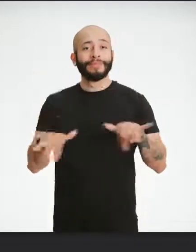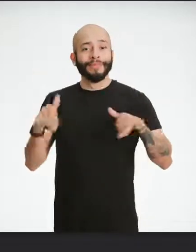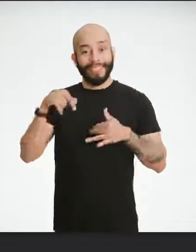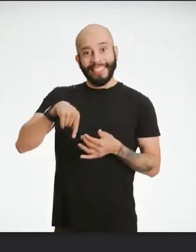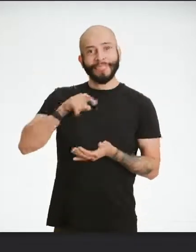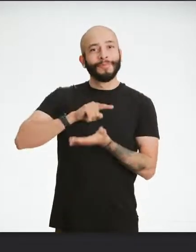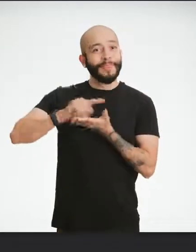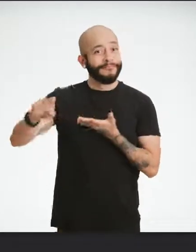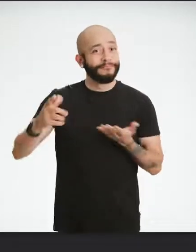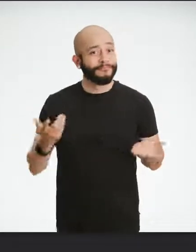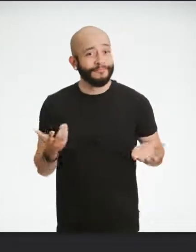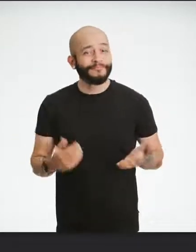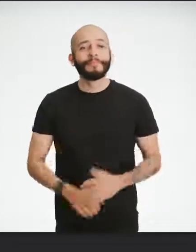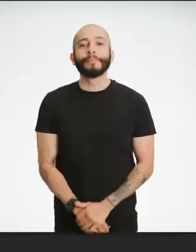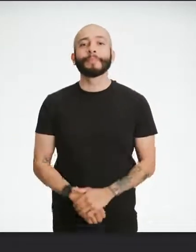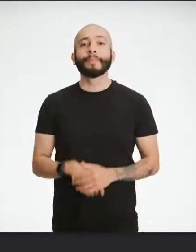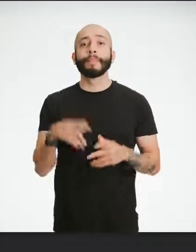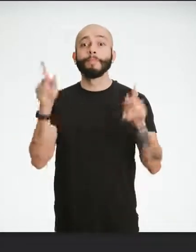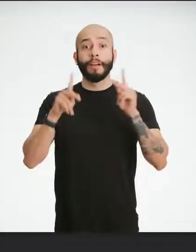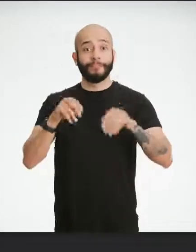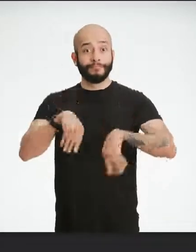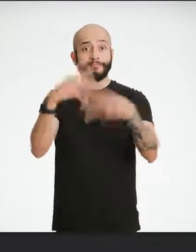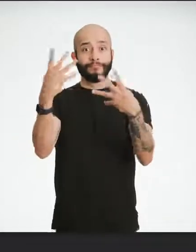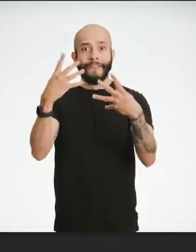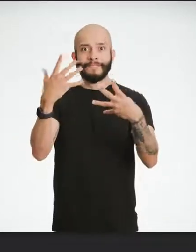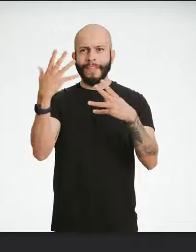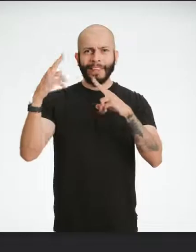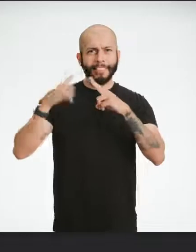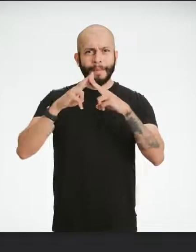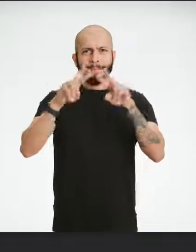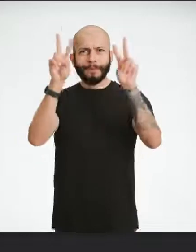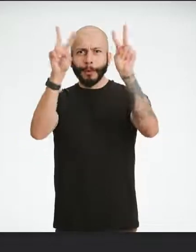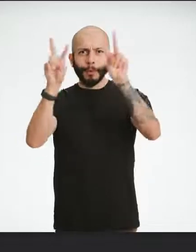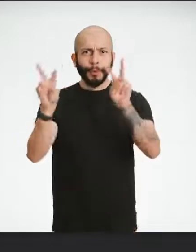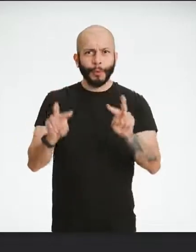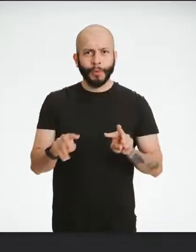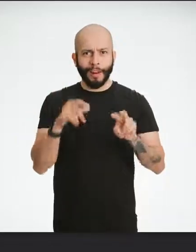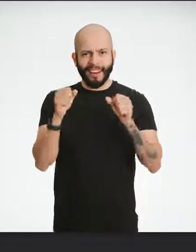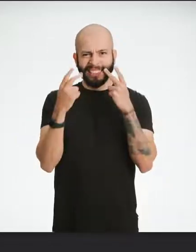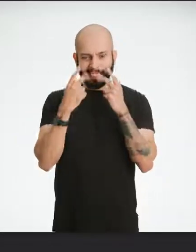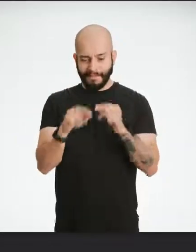" Or I could say, "food truck trends for this week.